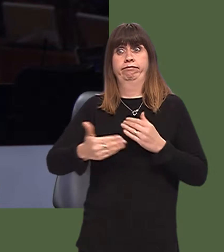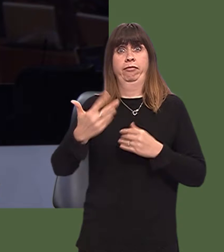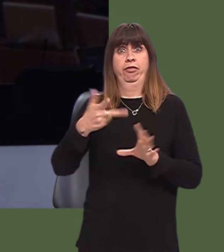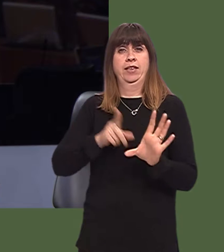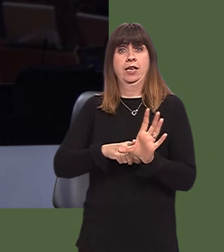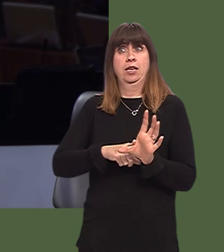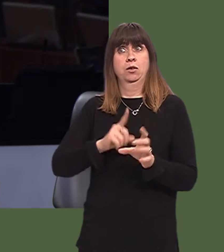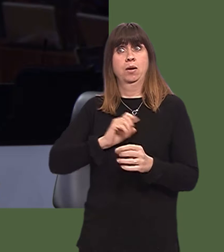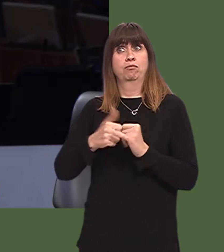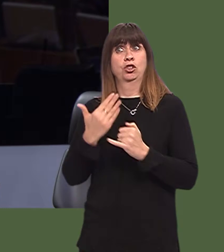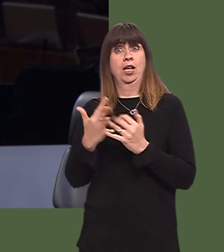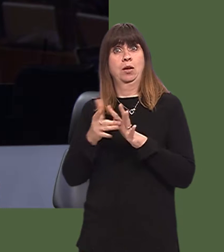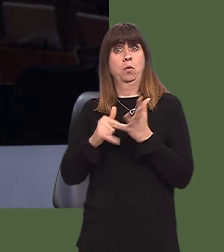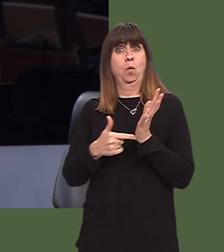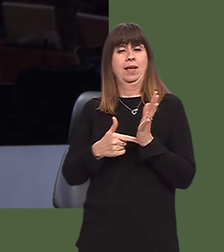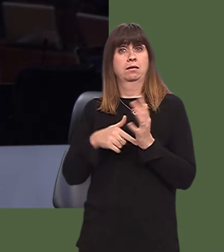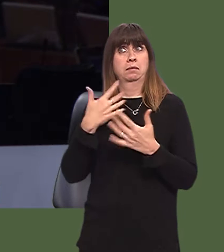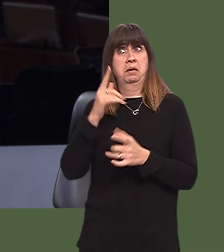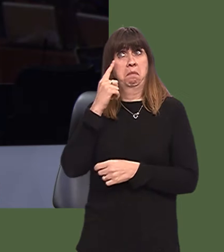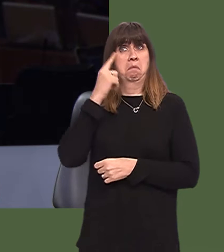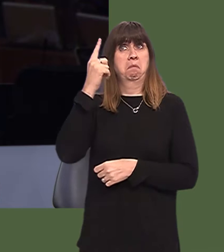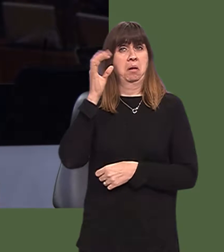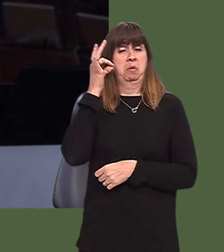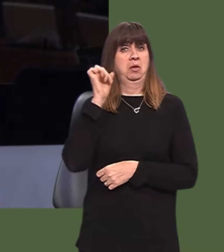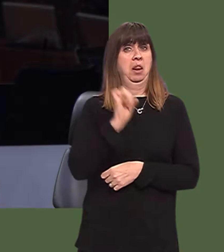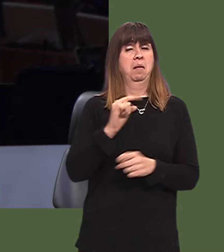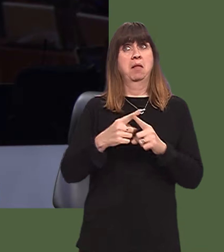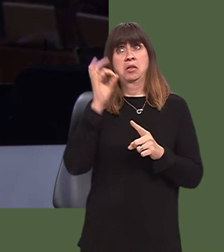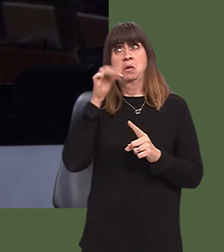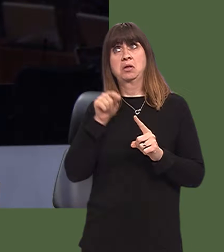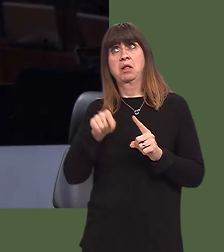in the Bridgend WESP and in those of other councils in south-west West, is sufficient?